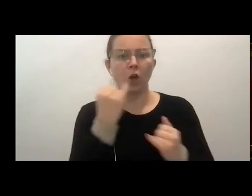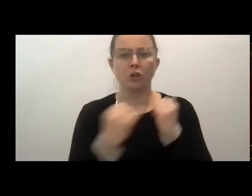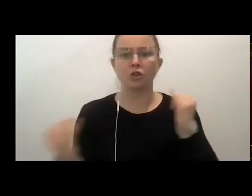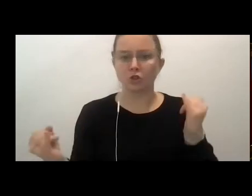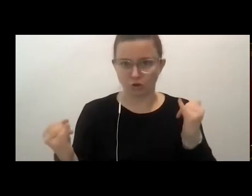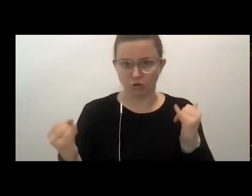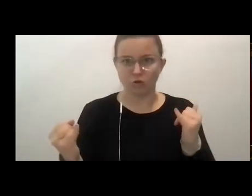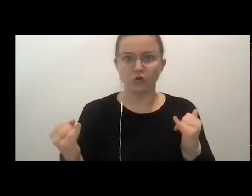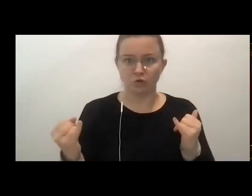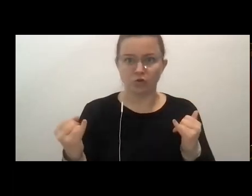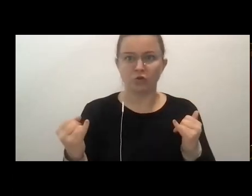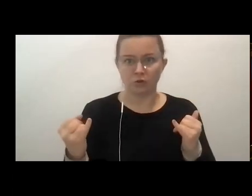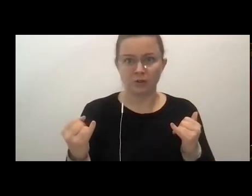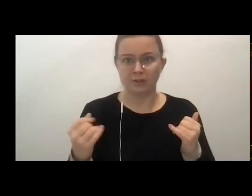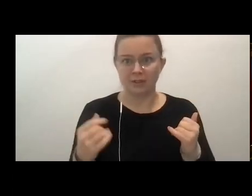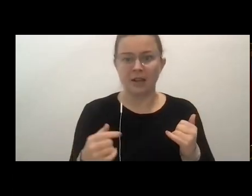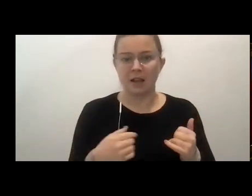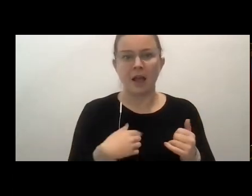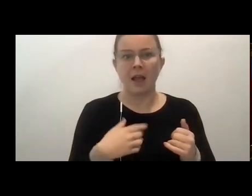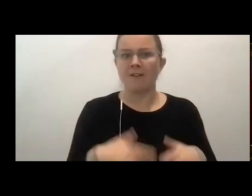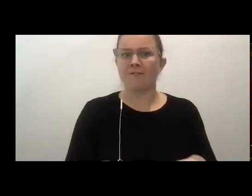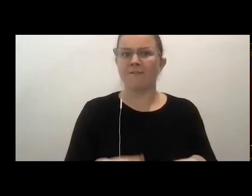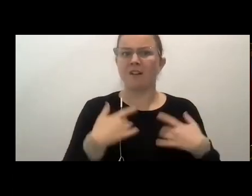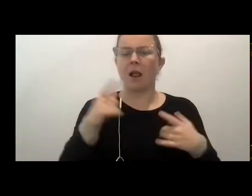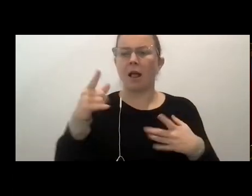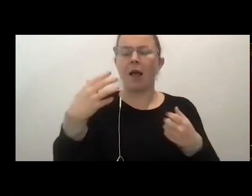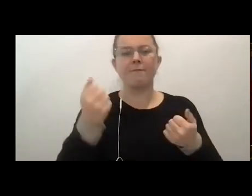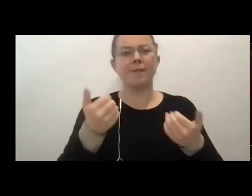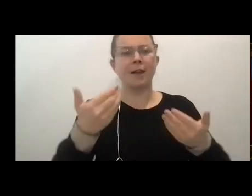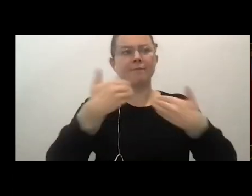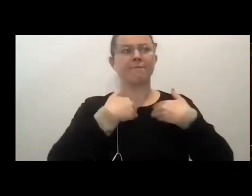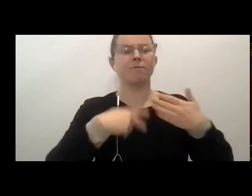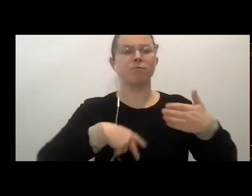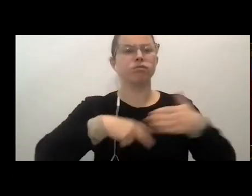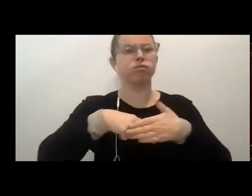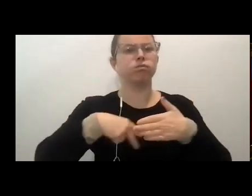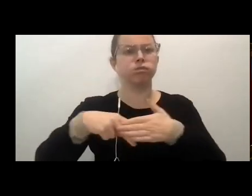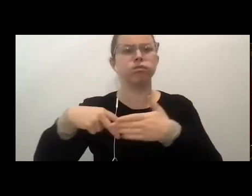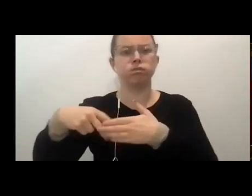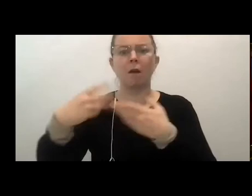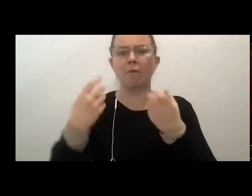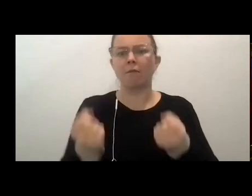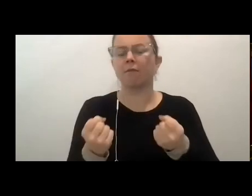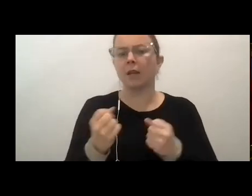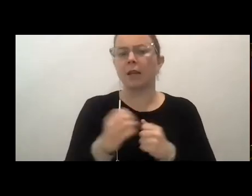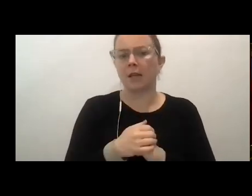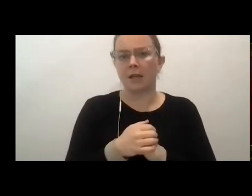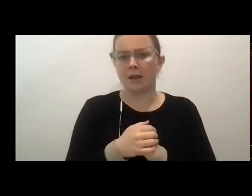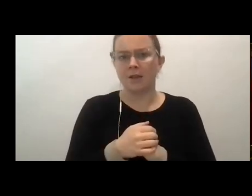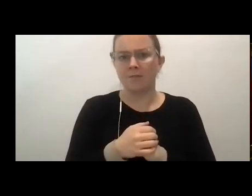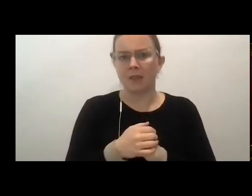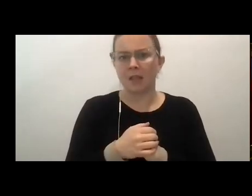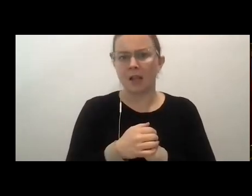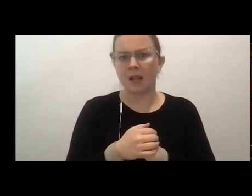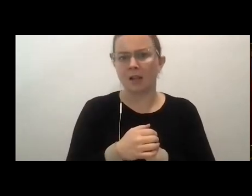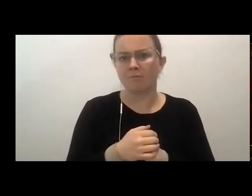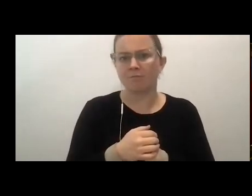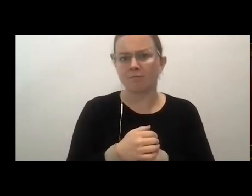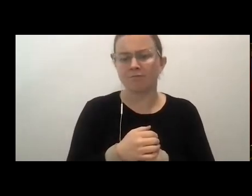began to feel the way it limited my life and um it really hurt me whenever people would